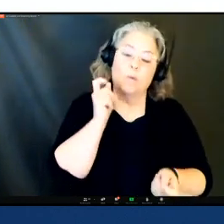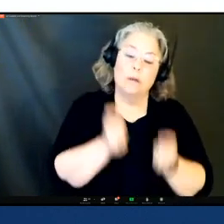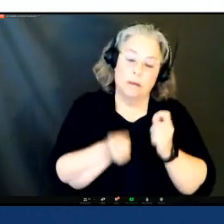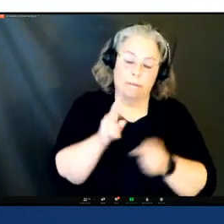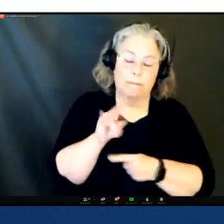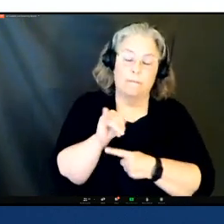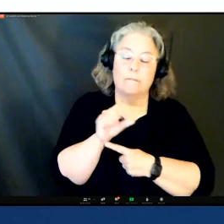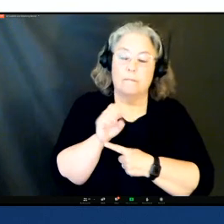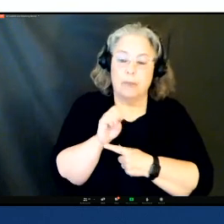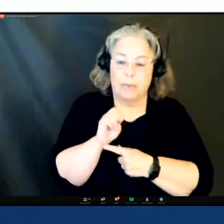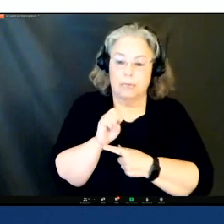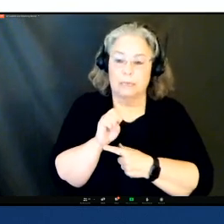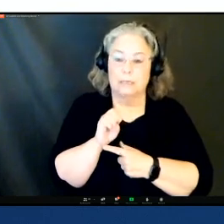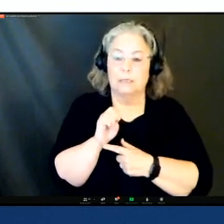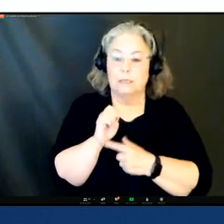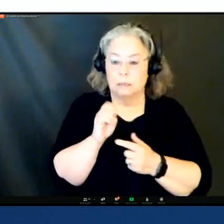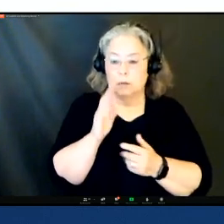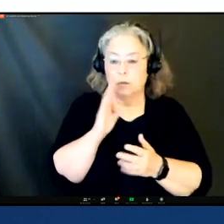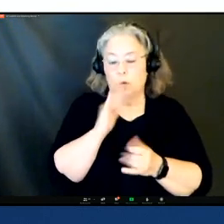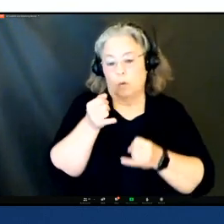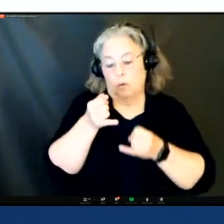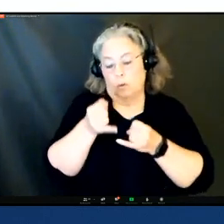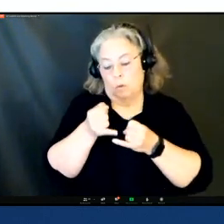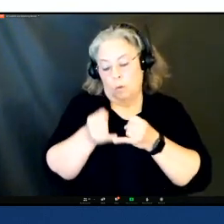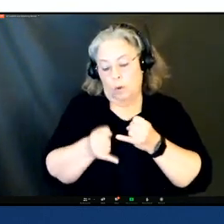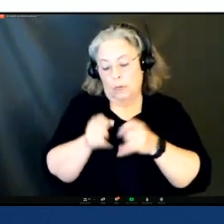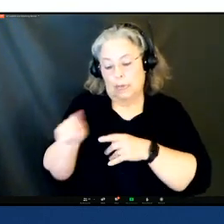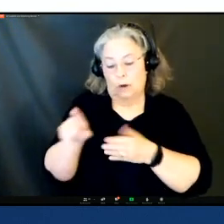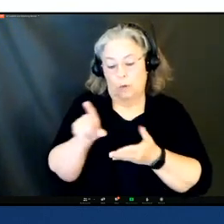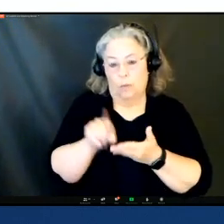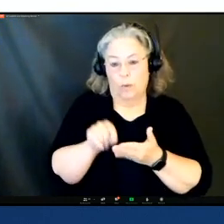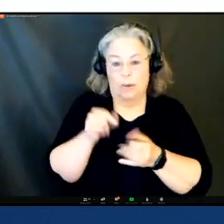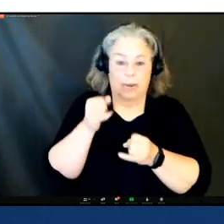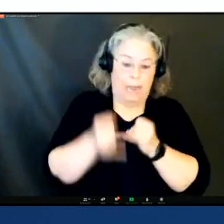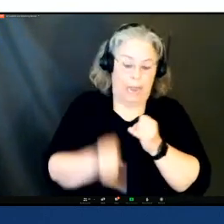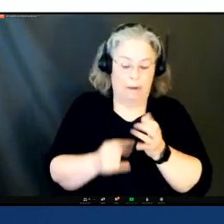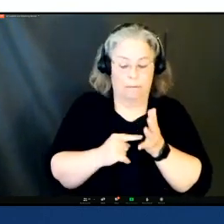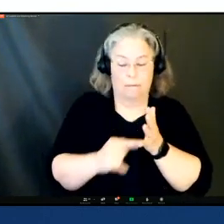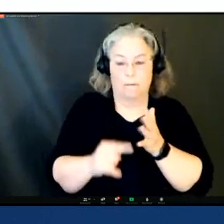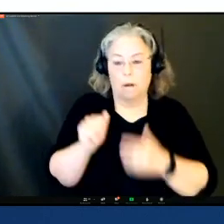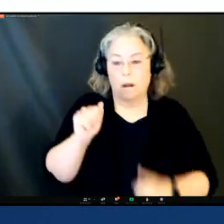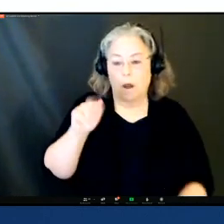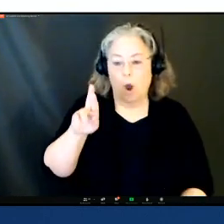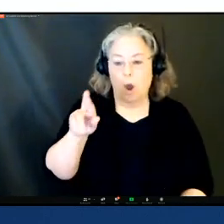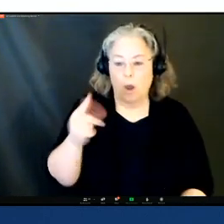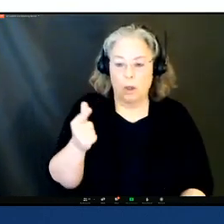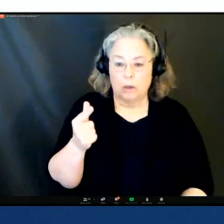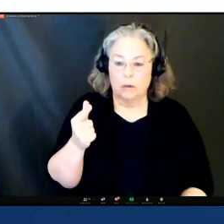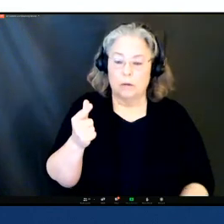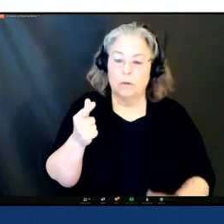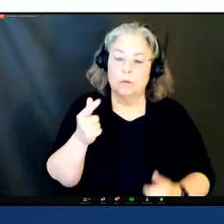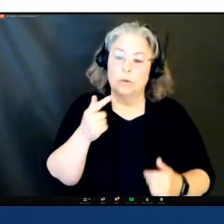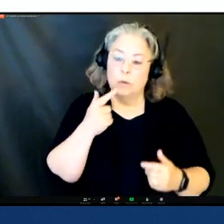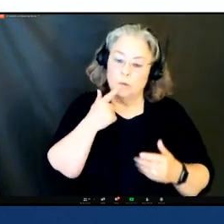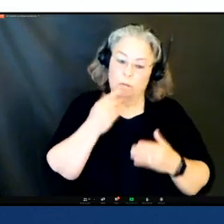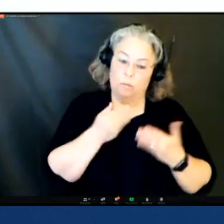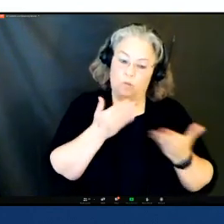document will be finalized and sent to the printer. And at the very end of August, the revised recommended budget is provided to the board and to the public.